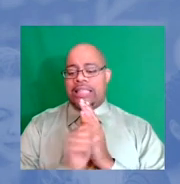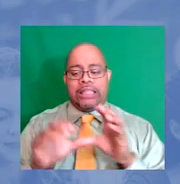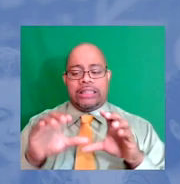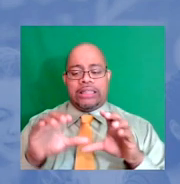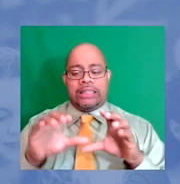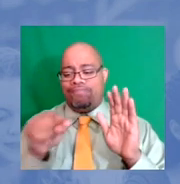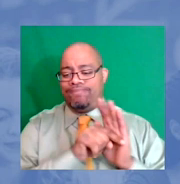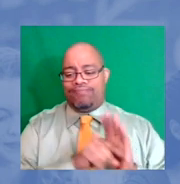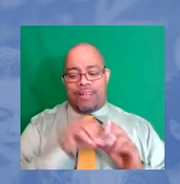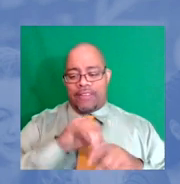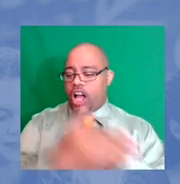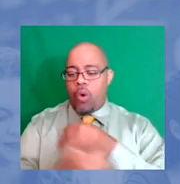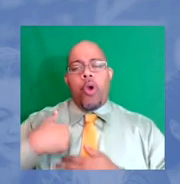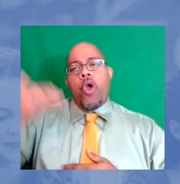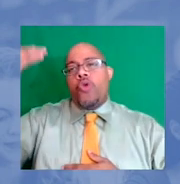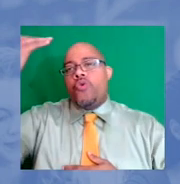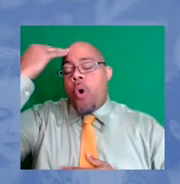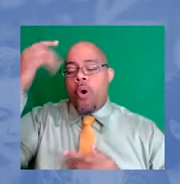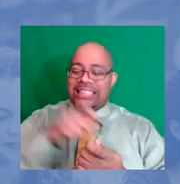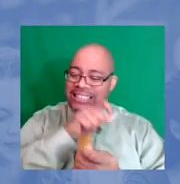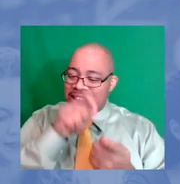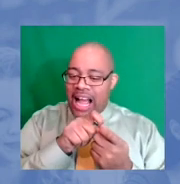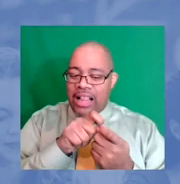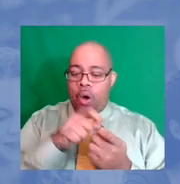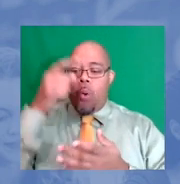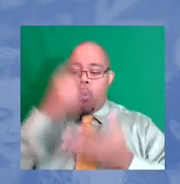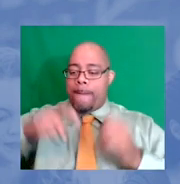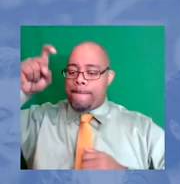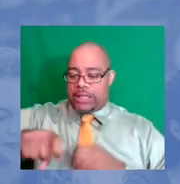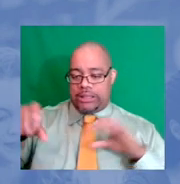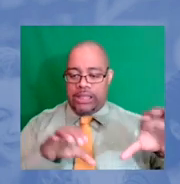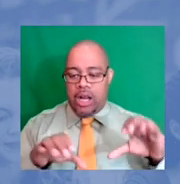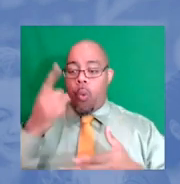WE KNOW EXACTLY WHAT MUST BE DONE, WHAT CAN BE DONE FOR CHILDREN.